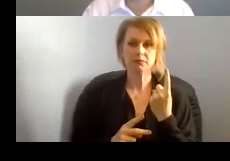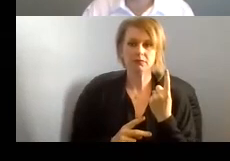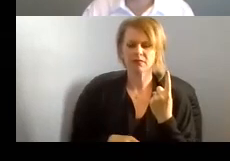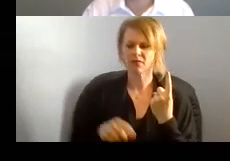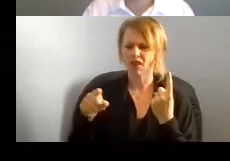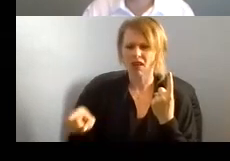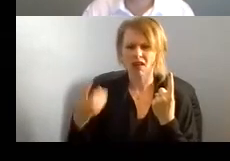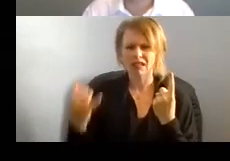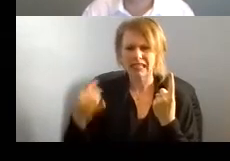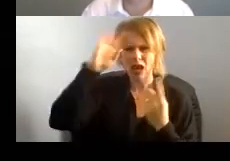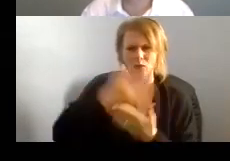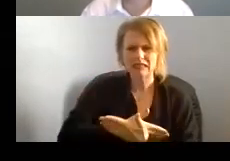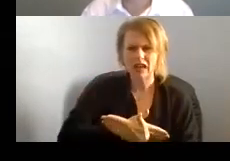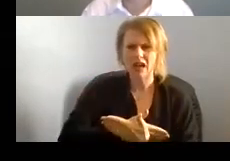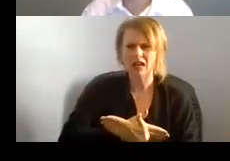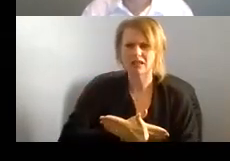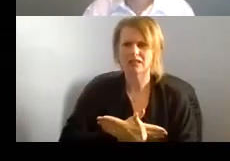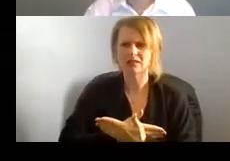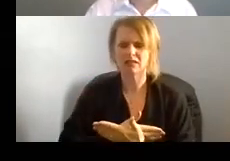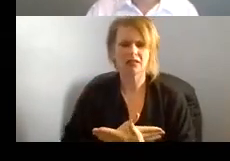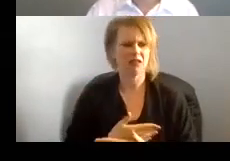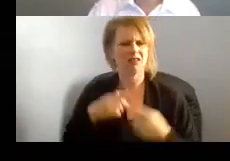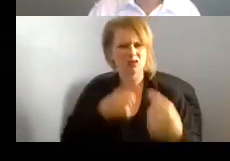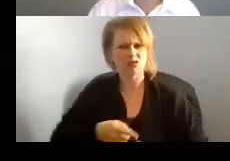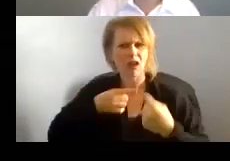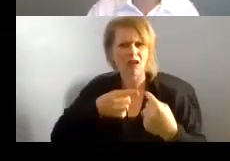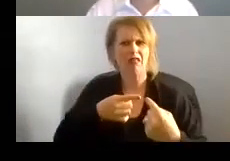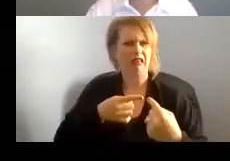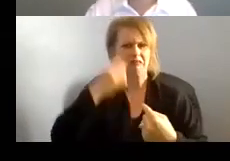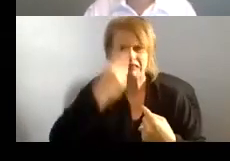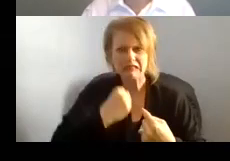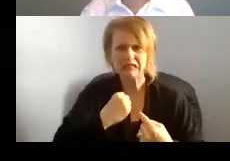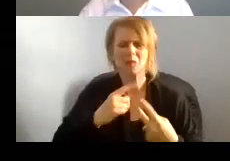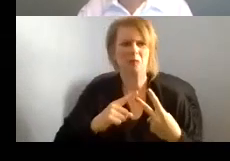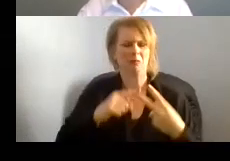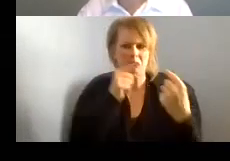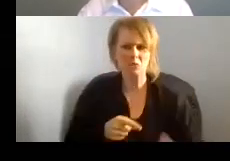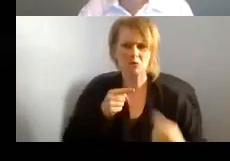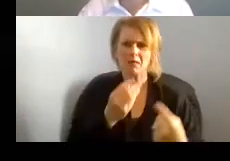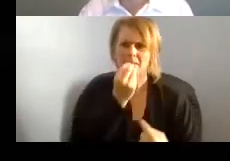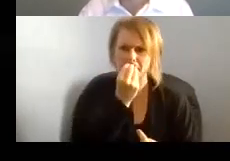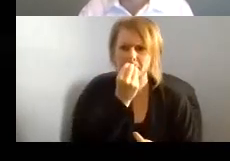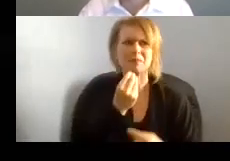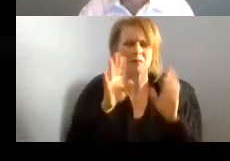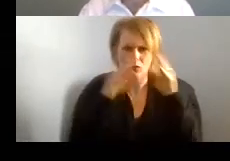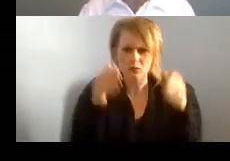having difficulty over his brother’s death. He’s having trouble sleeping, has trouble eating. He was having trouble concentrating in class.